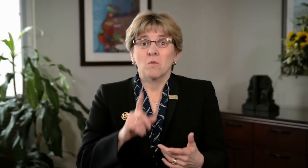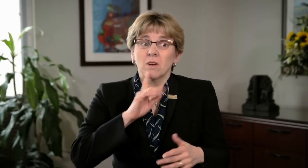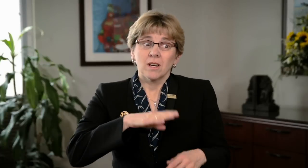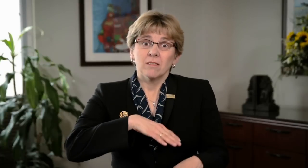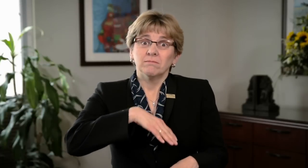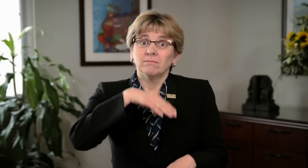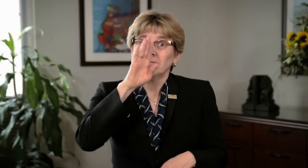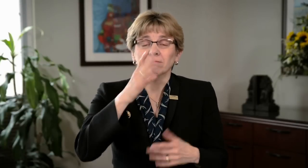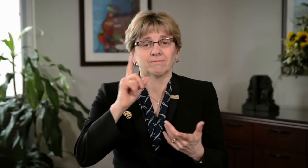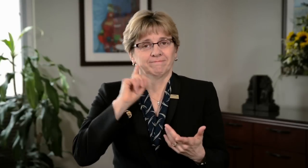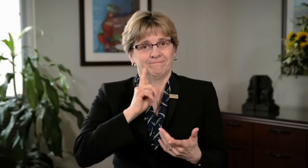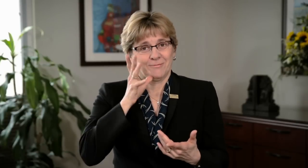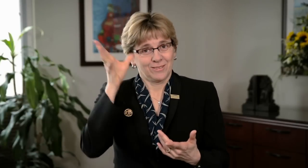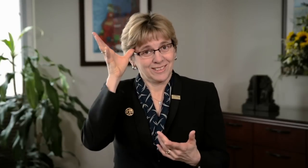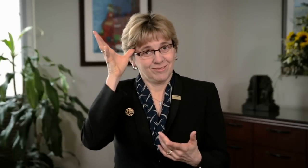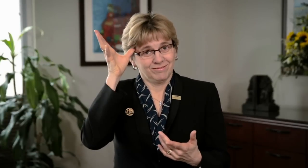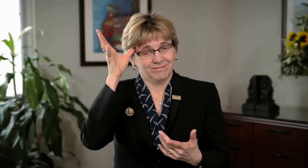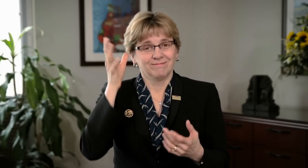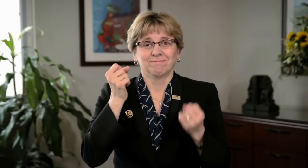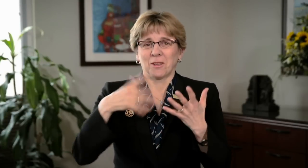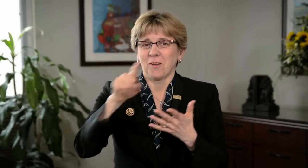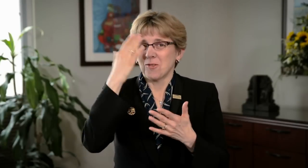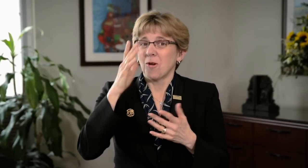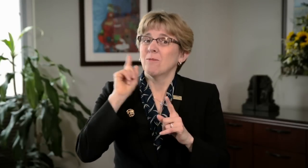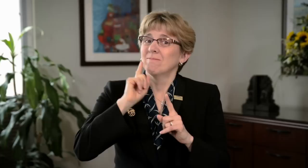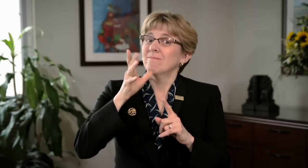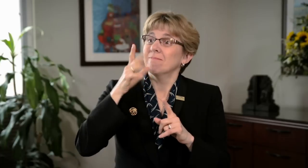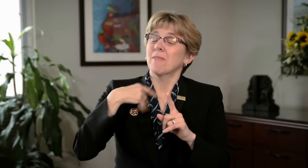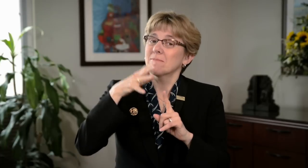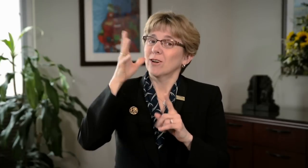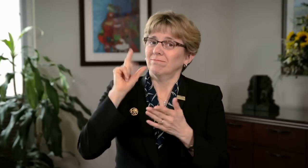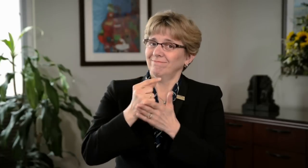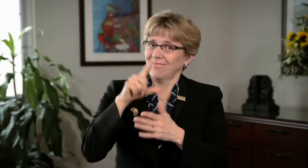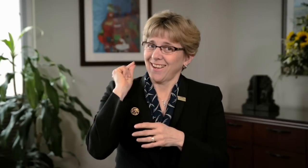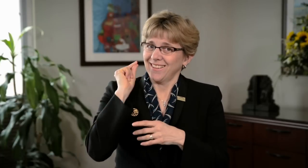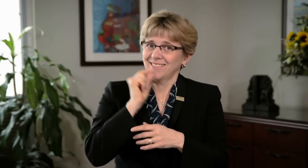I grew up with deaf parents. Many of you know my parents graduated from Gallaudet.